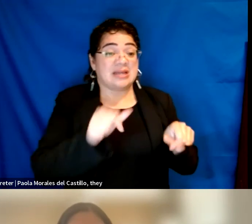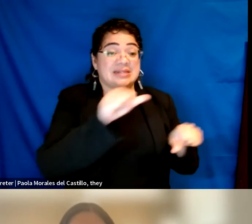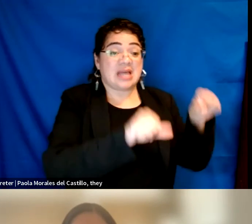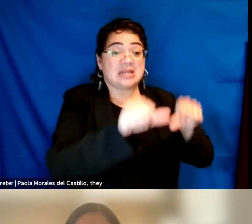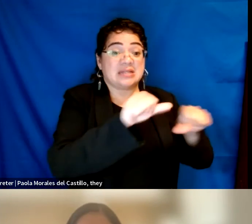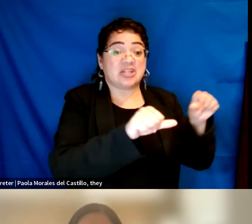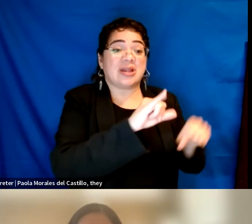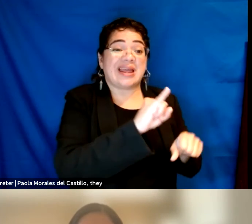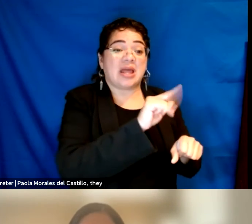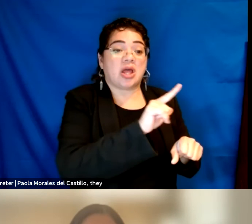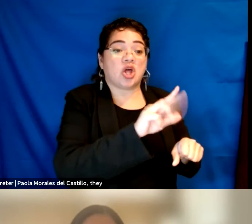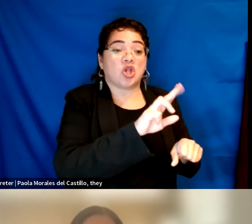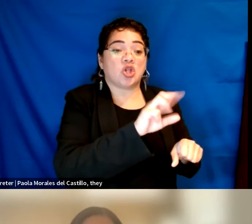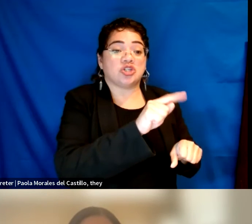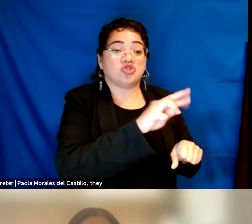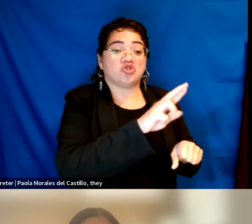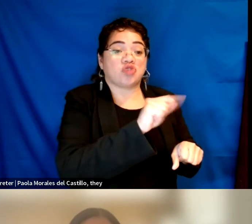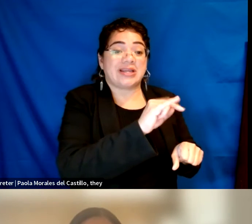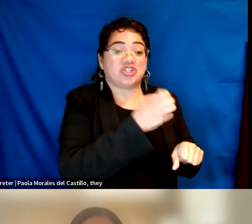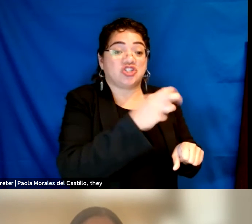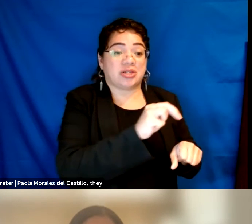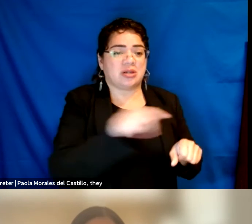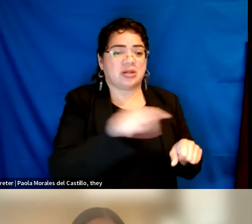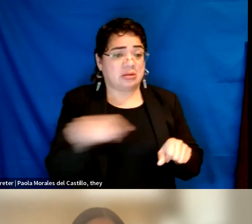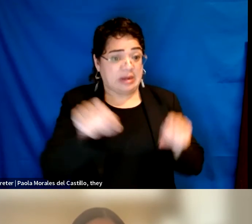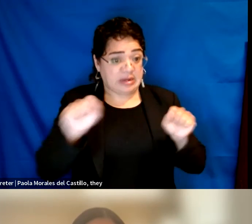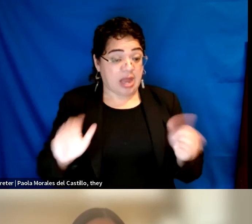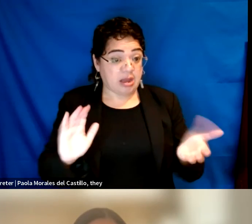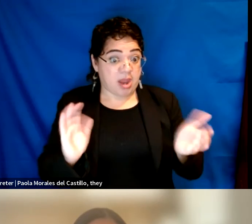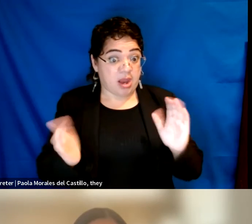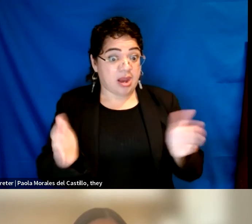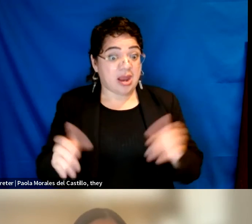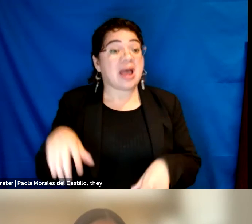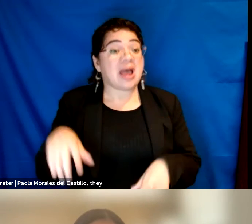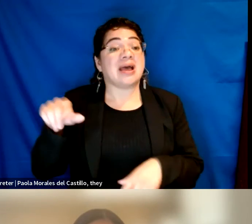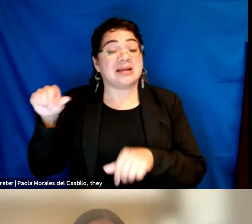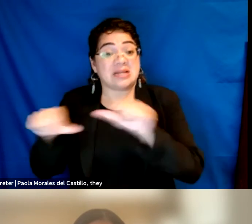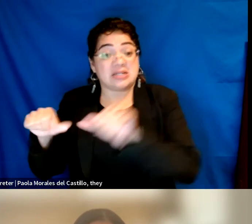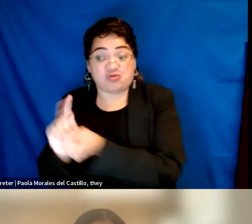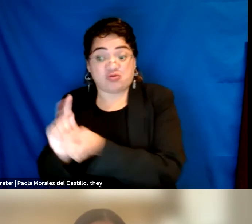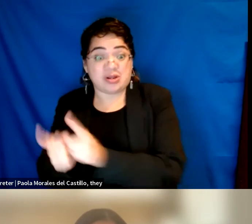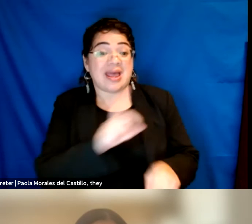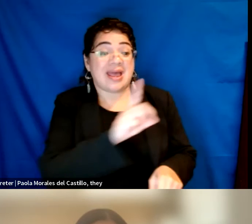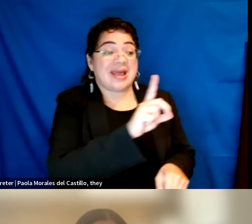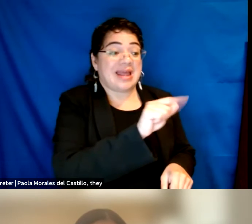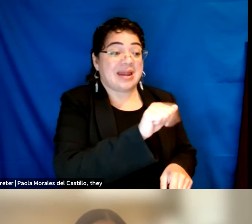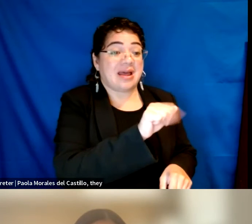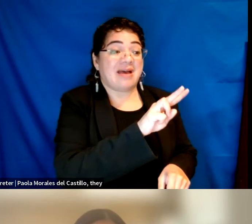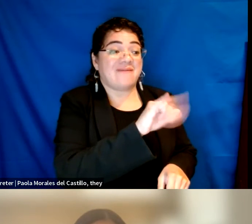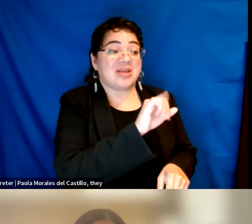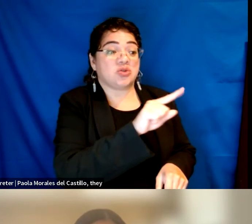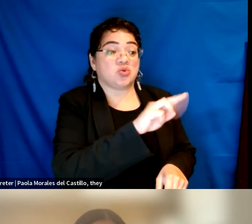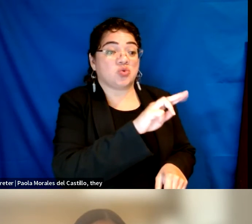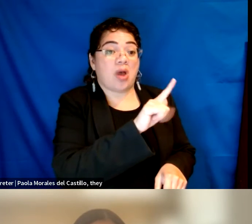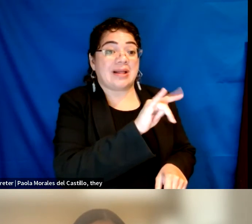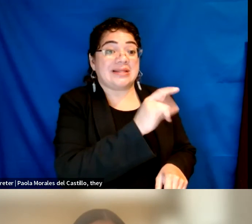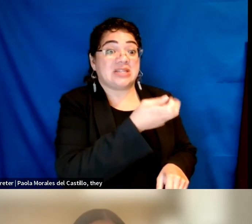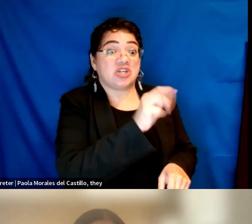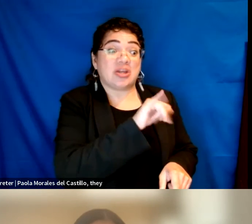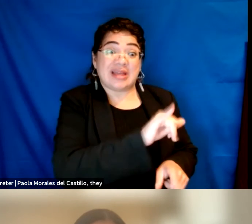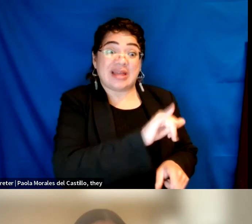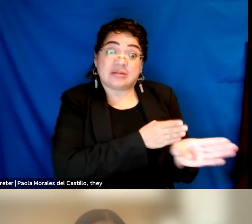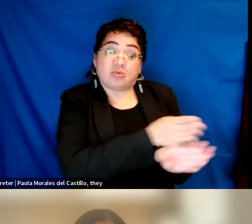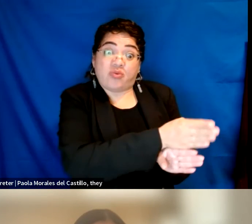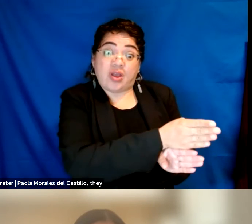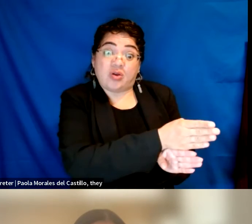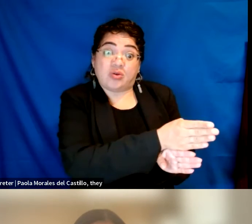Annabelle Lolinco (she/her): Mit, ctl and illustration uh scientific translation and data? Visualization seems to be well recognized in the mainstream as a career filled with its own training pathways one hundred and fifty,